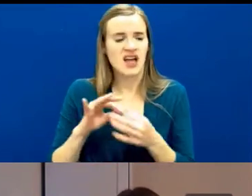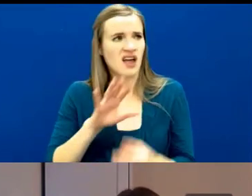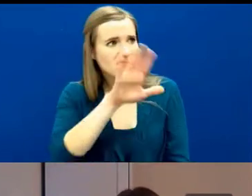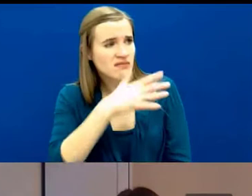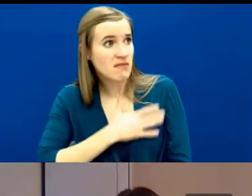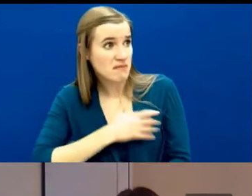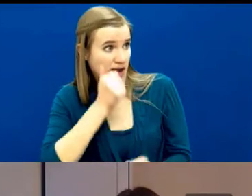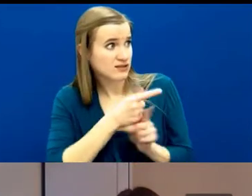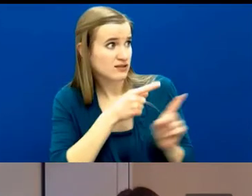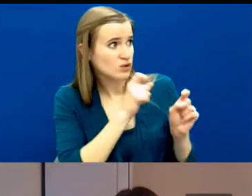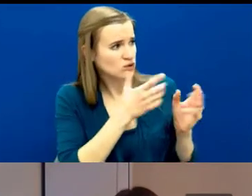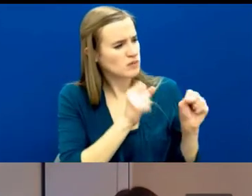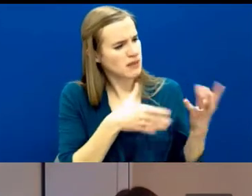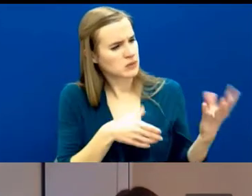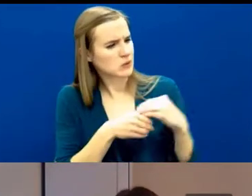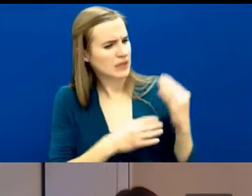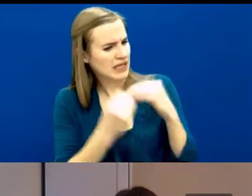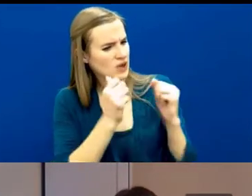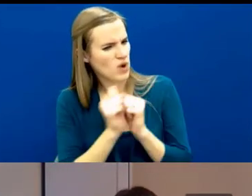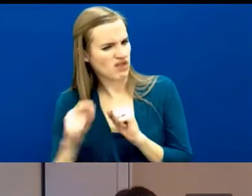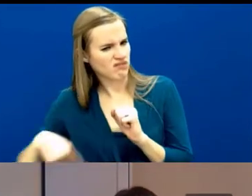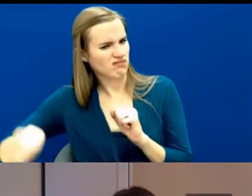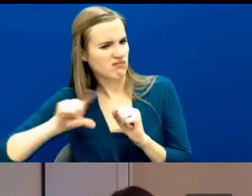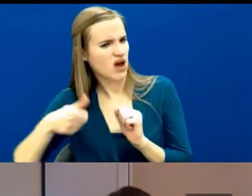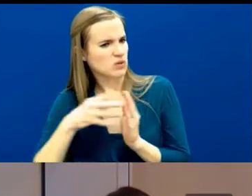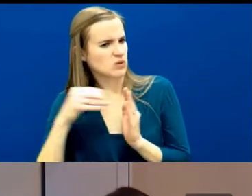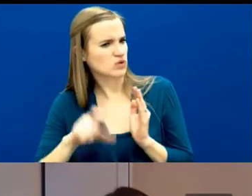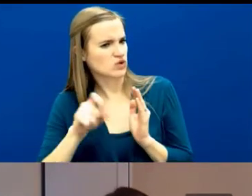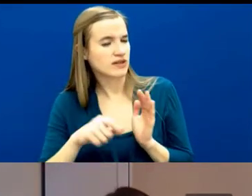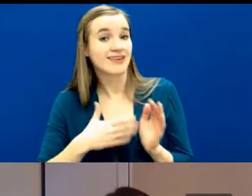with everybody else. And so she actually wrote a letter to the principal,